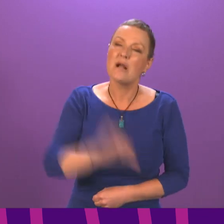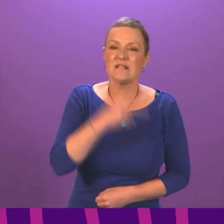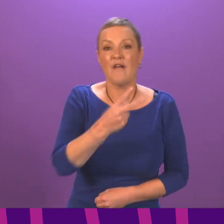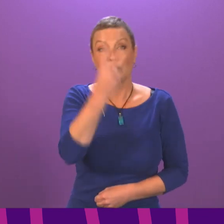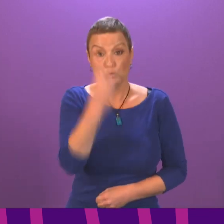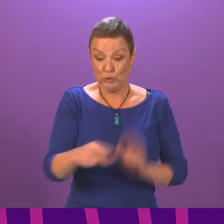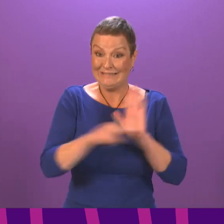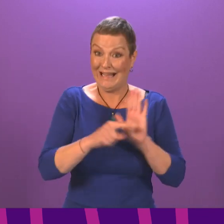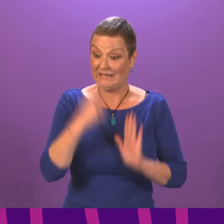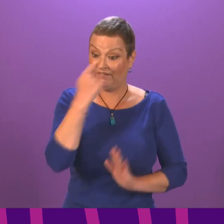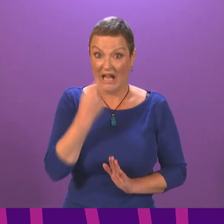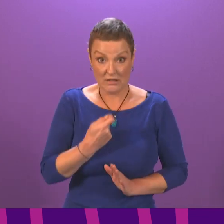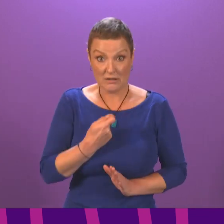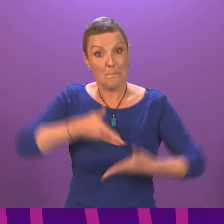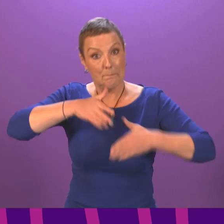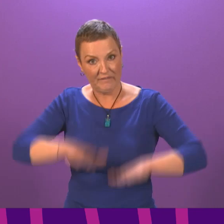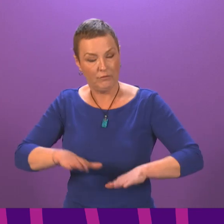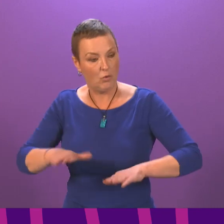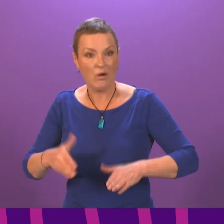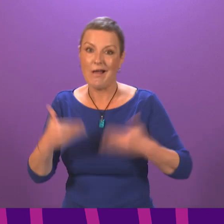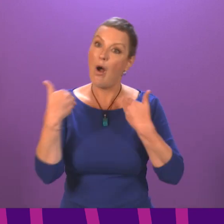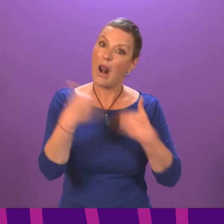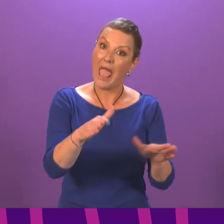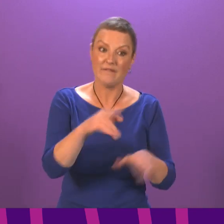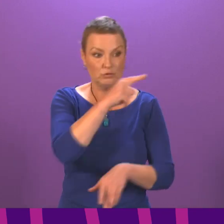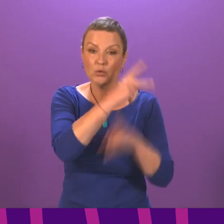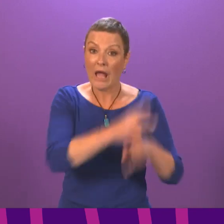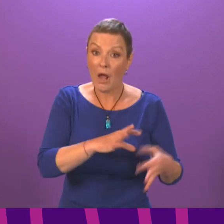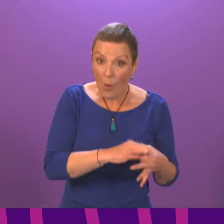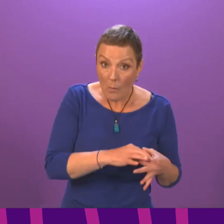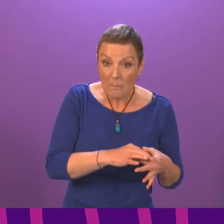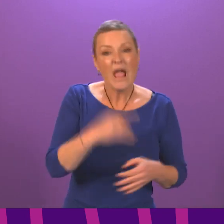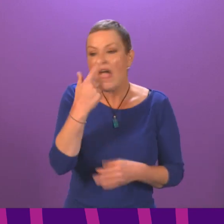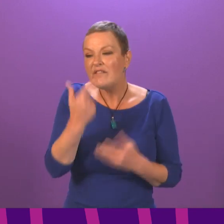being discharged to a care home. If they are in hospital for a non-Covid reason, they still